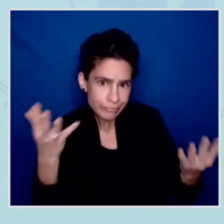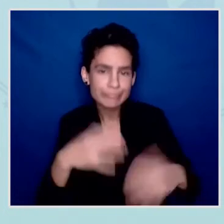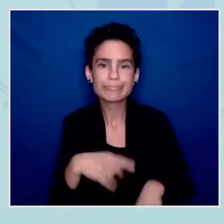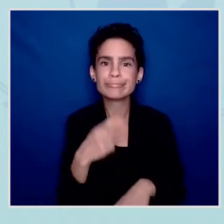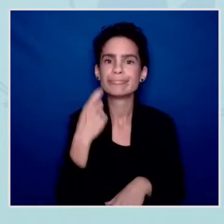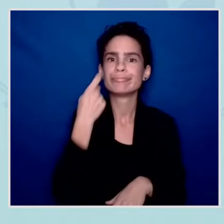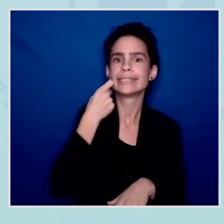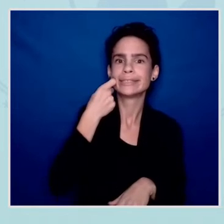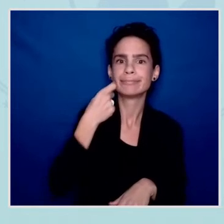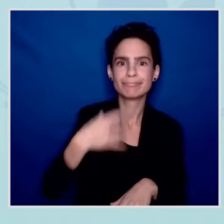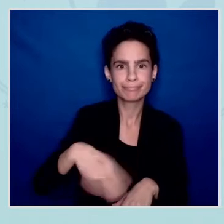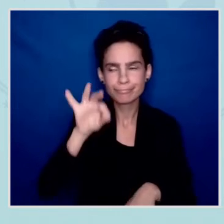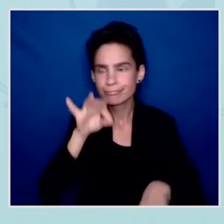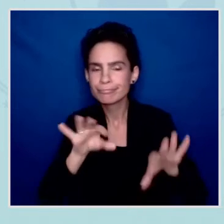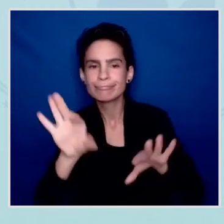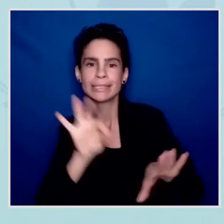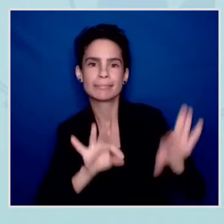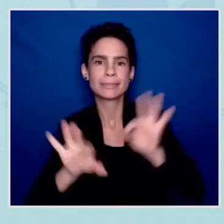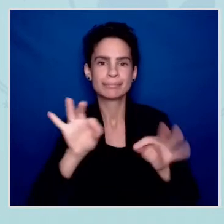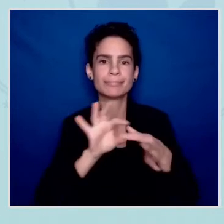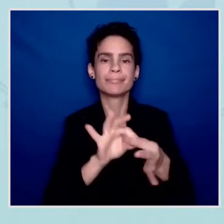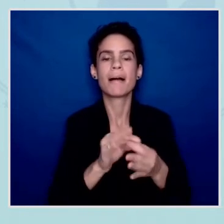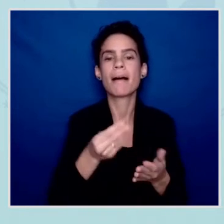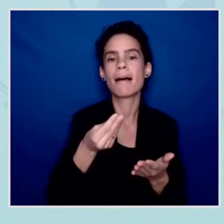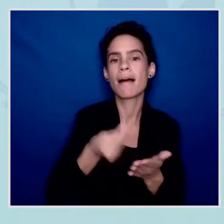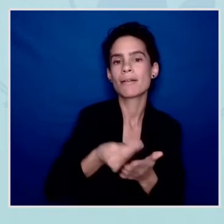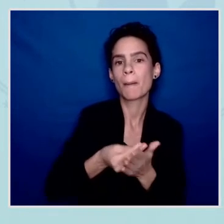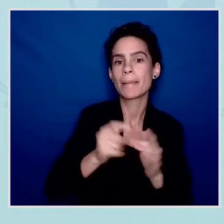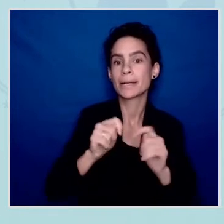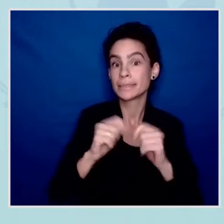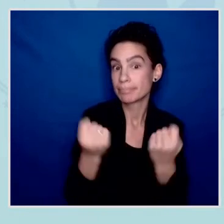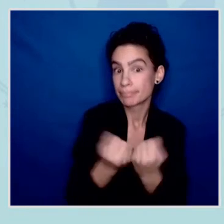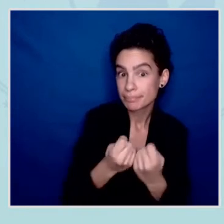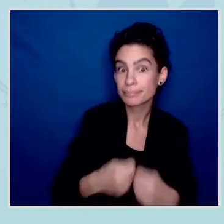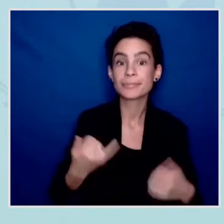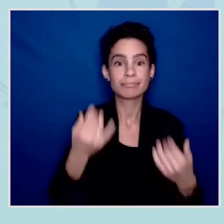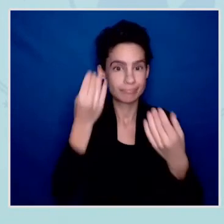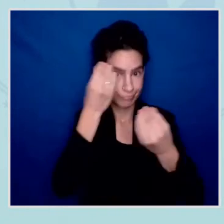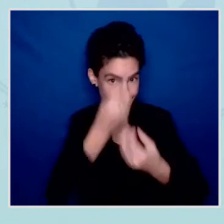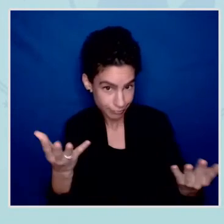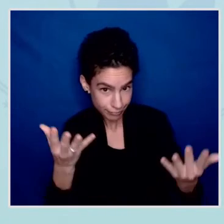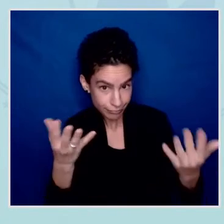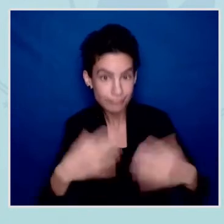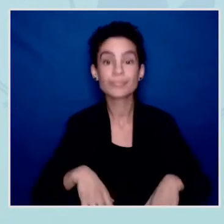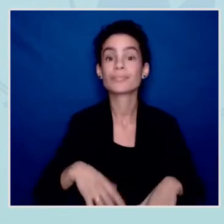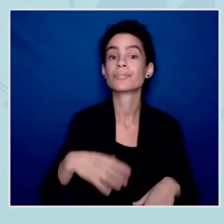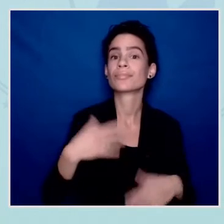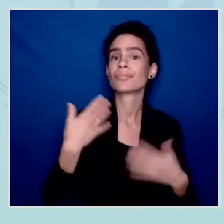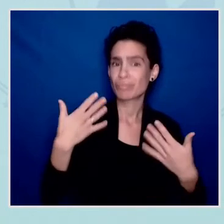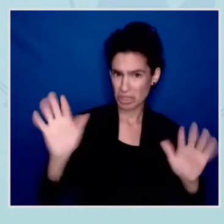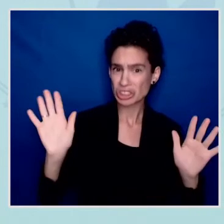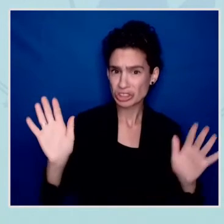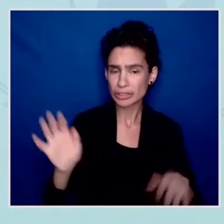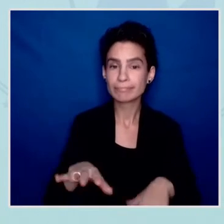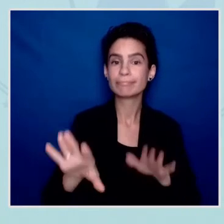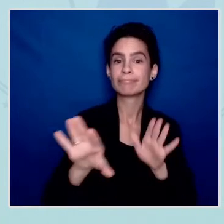PEOPLE RESPONSIBLE SHOULD BE HELD ACCOUNTABLE, AND THEY WILL BE. BUT TODAY, TODAY I AM PLEASED TO ANNOUNCE THE LATEST MEMBERS